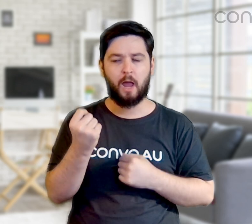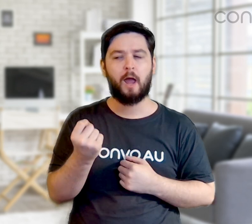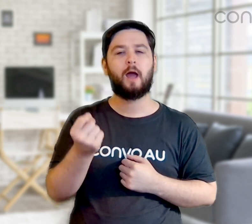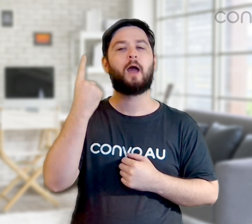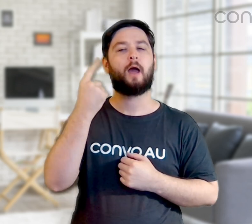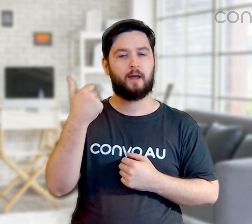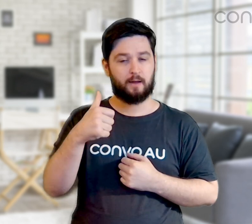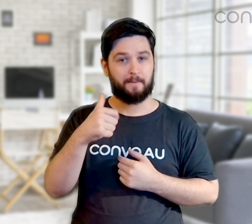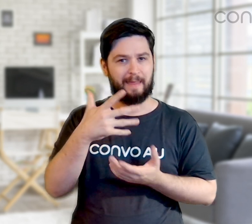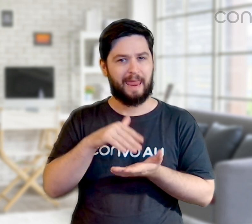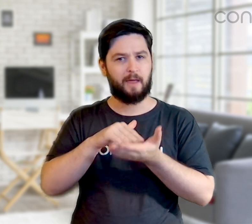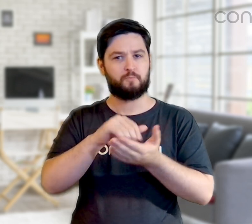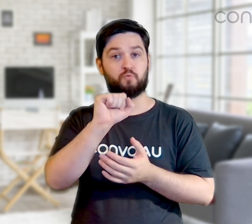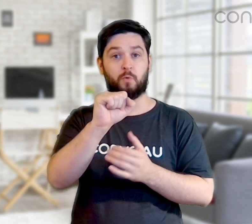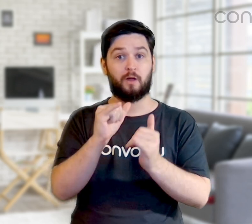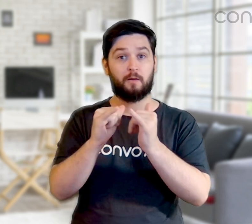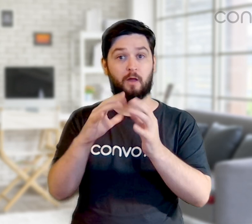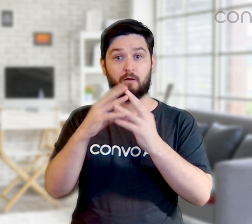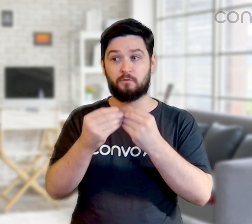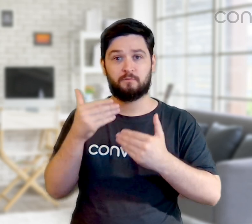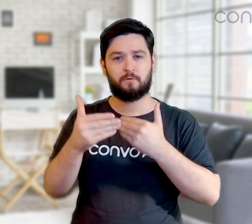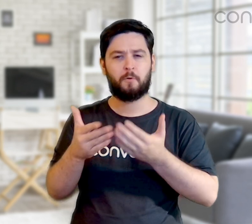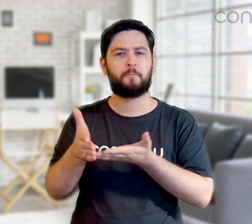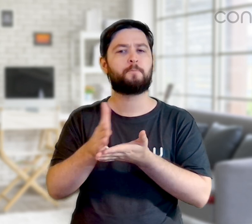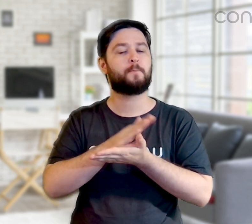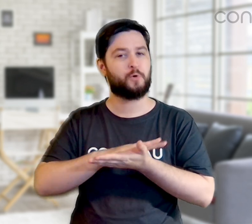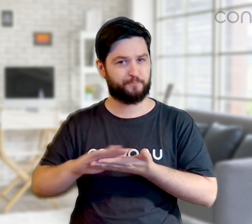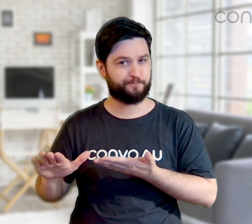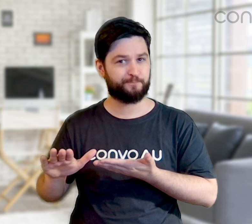so that the interpreter has the right context for your job interview and make it go smoother.